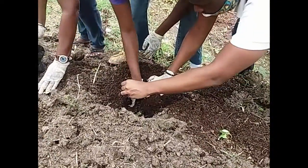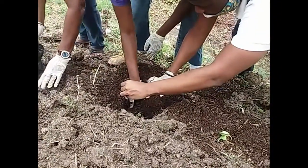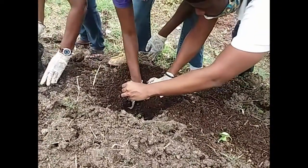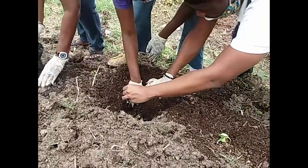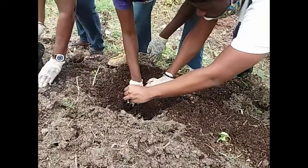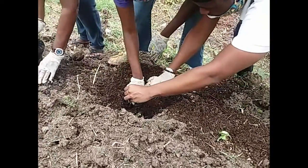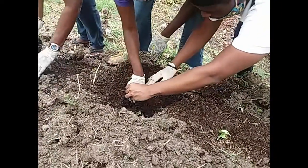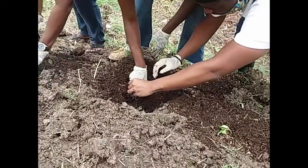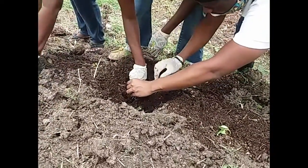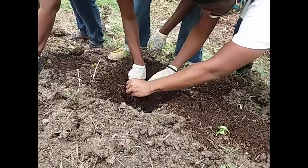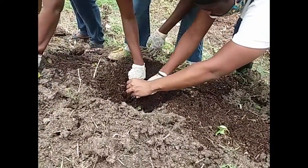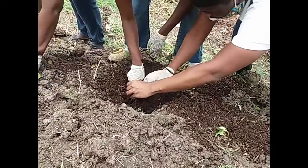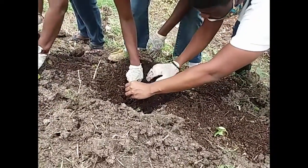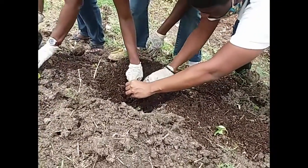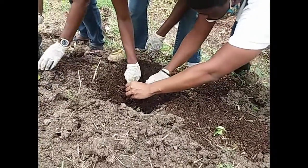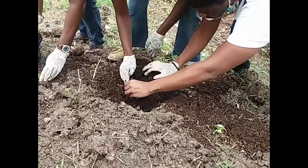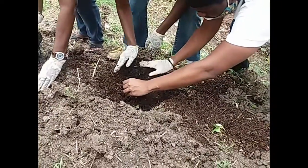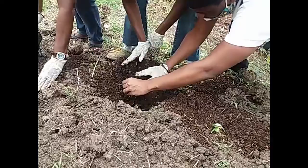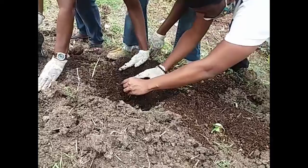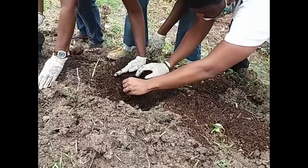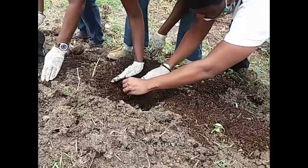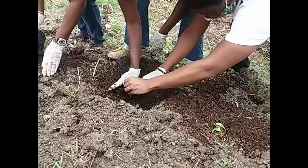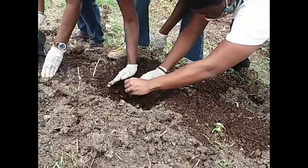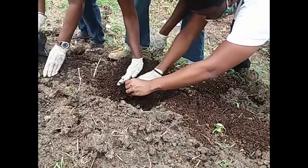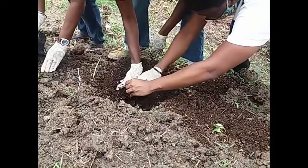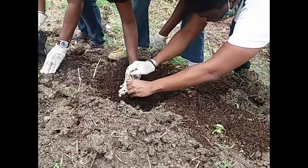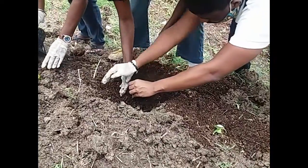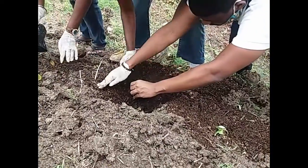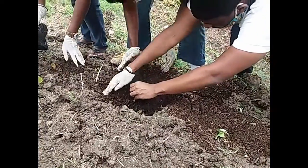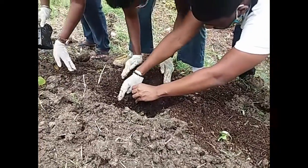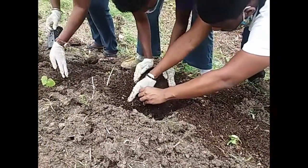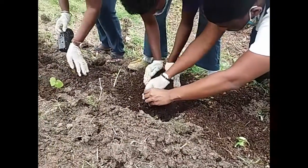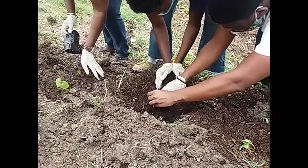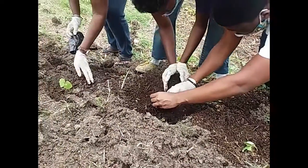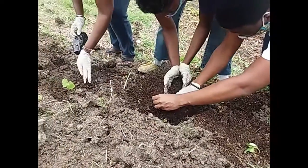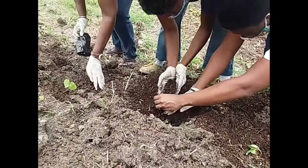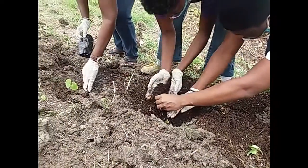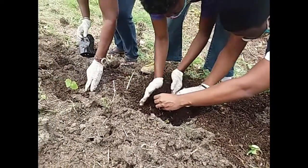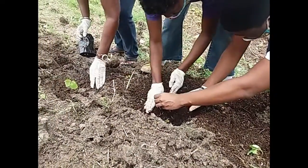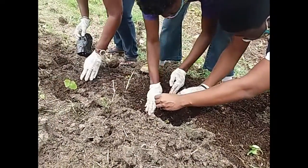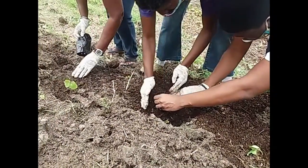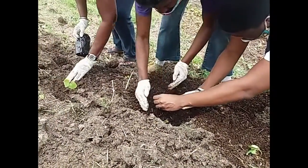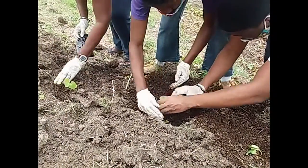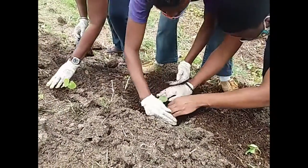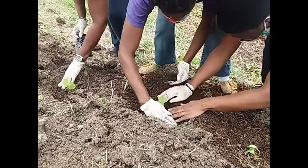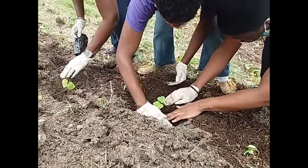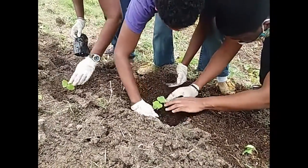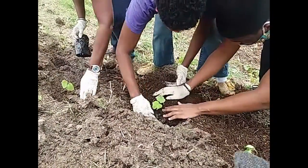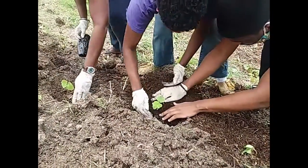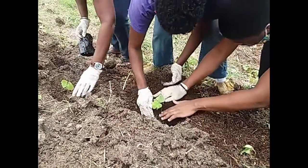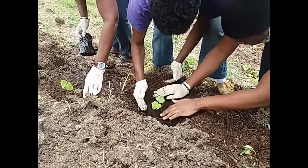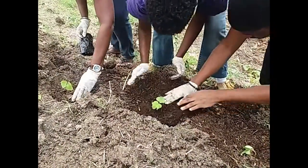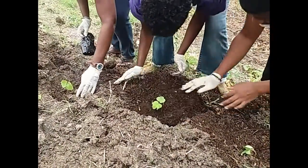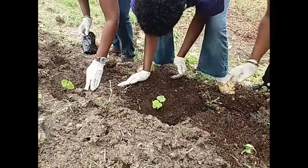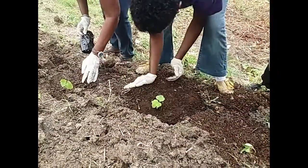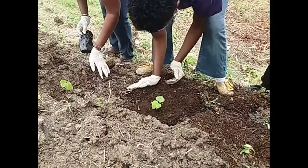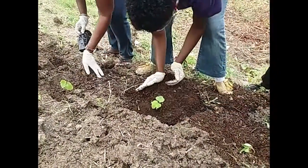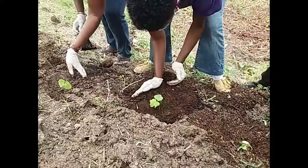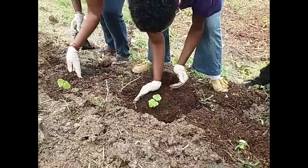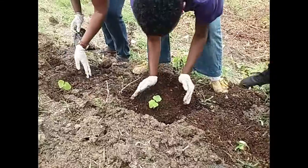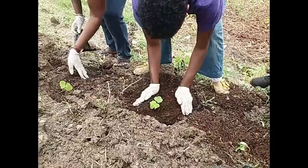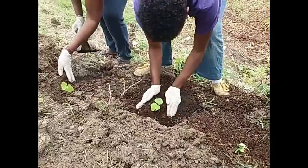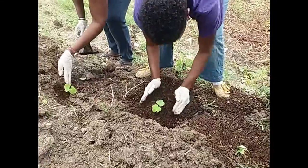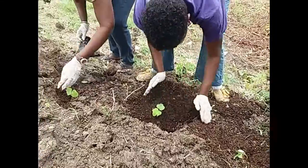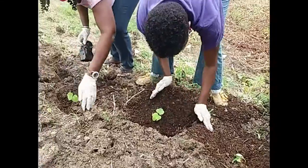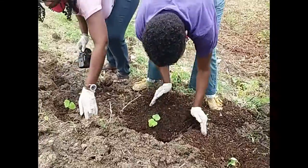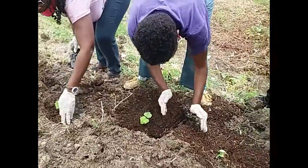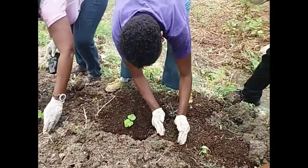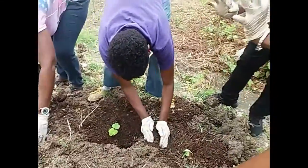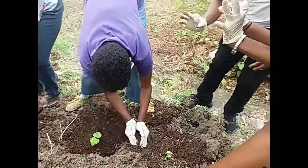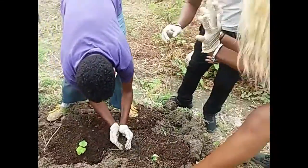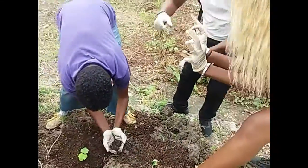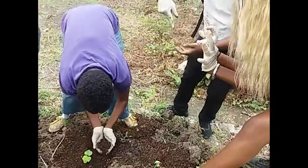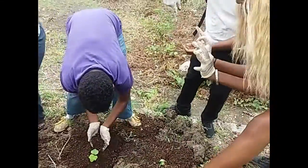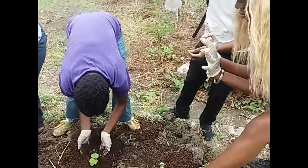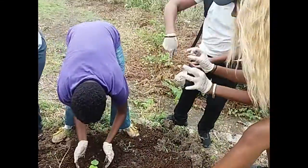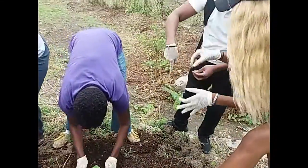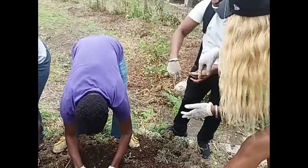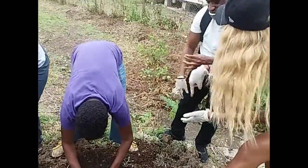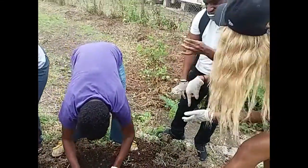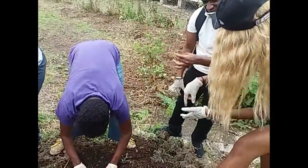here